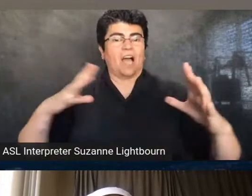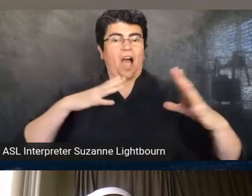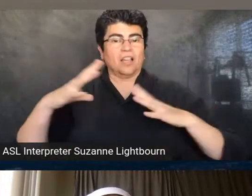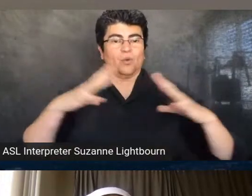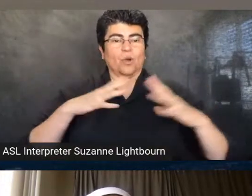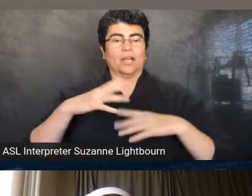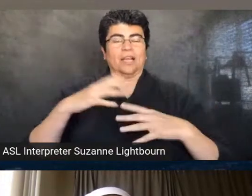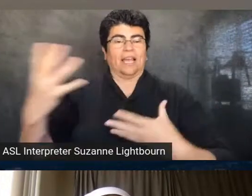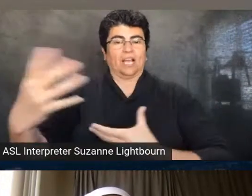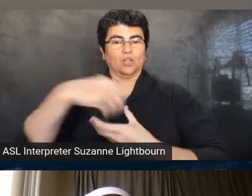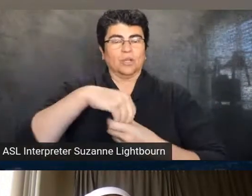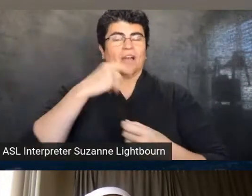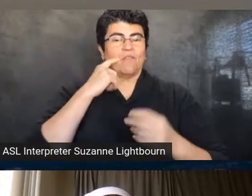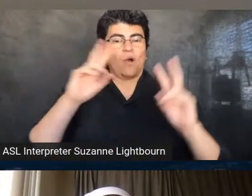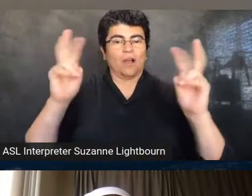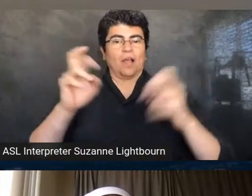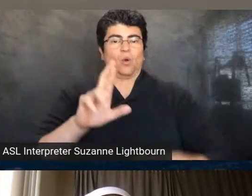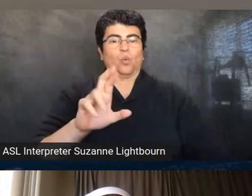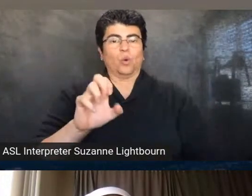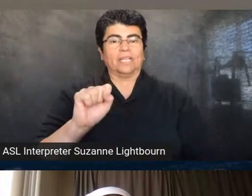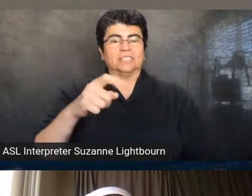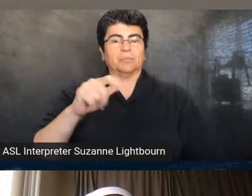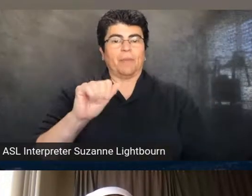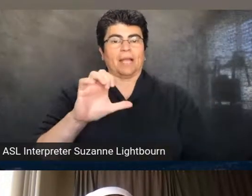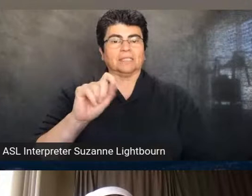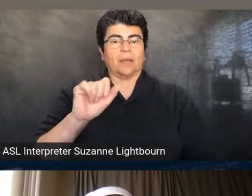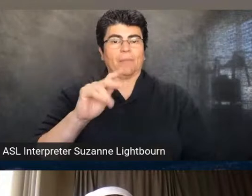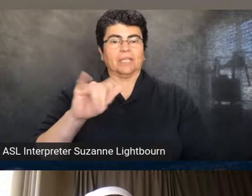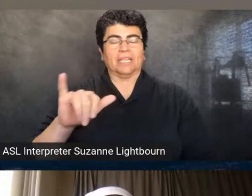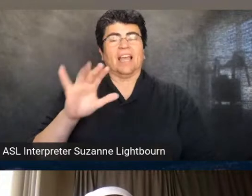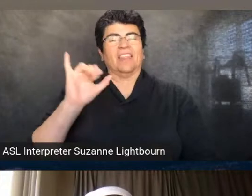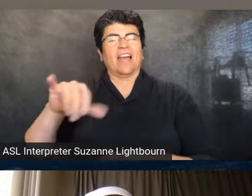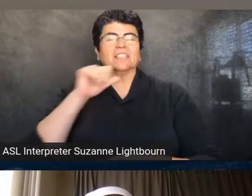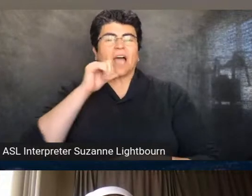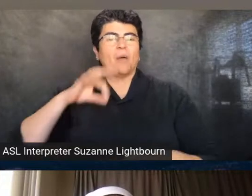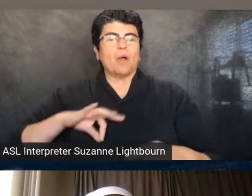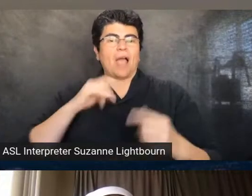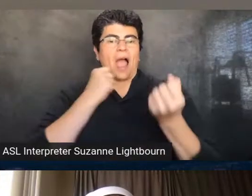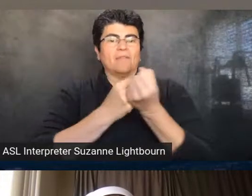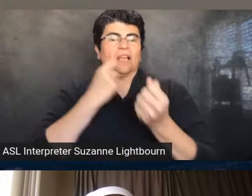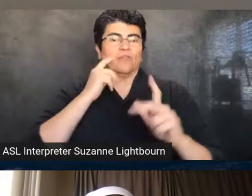at Respectability, a non profit that advocates for people with disabilities in media.